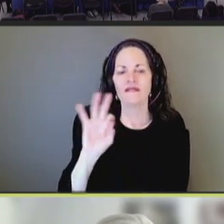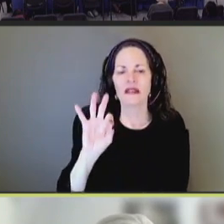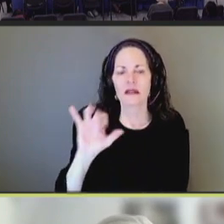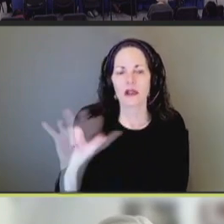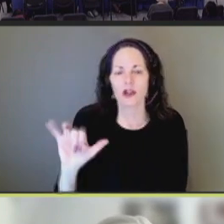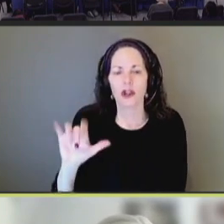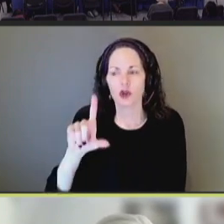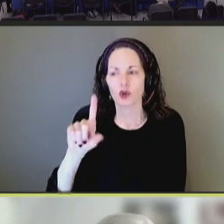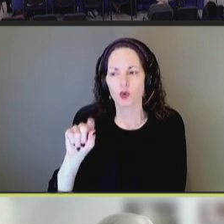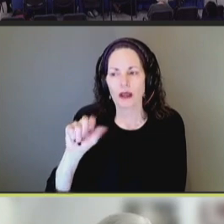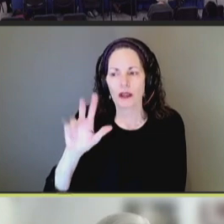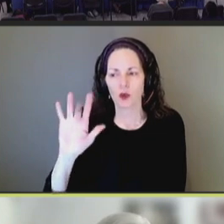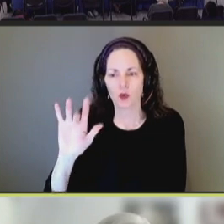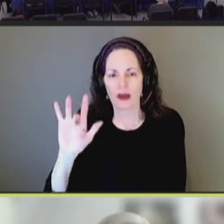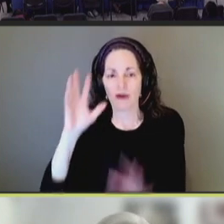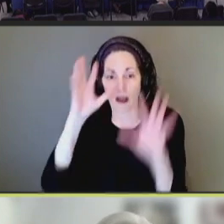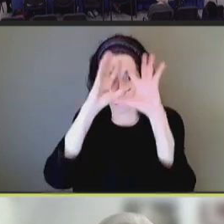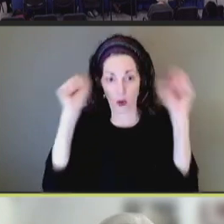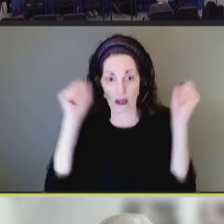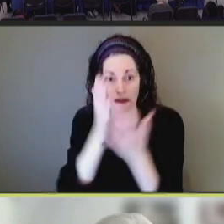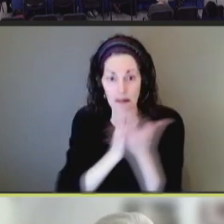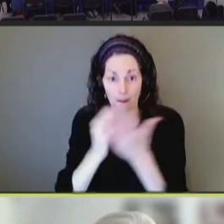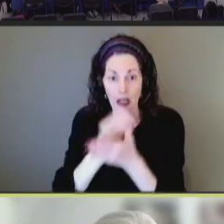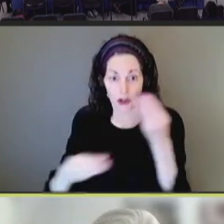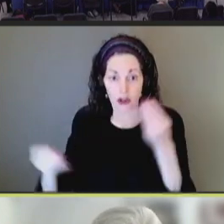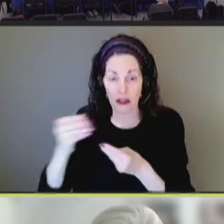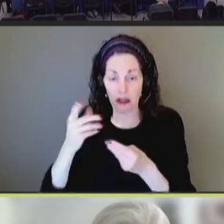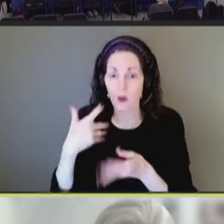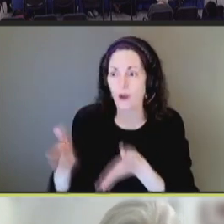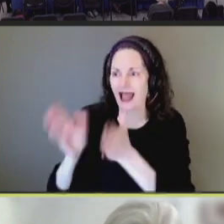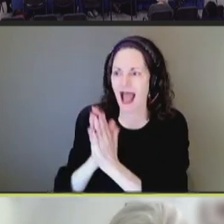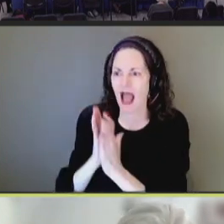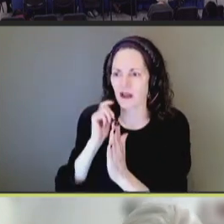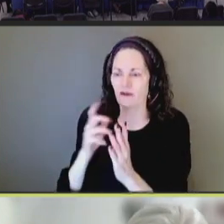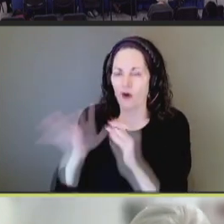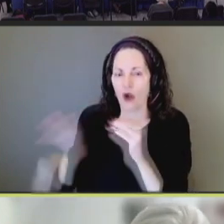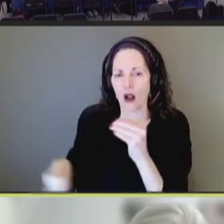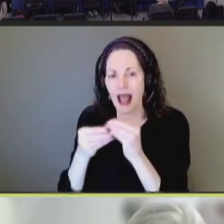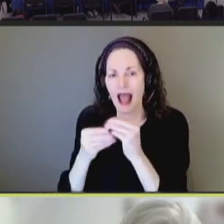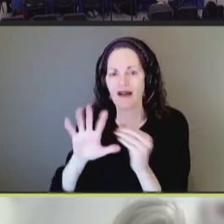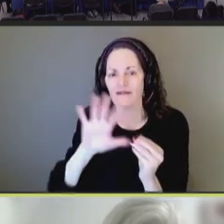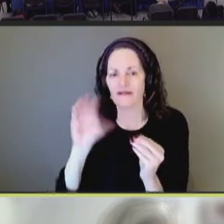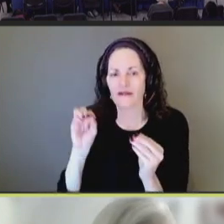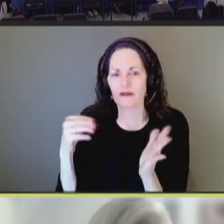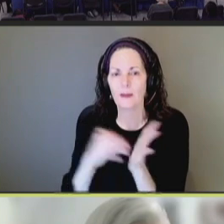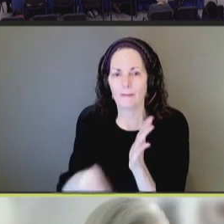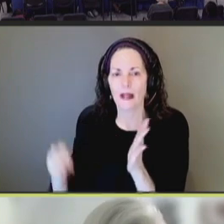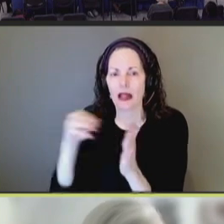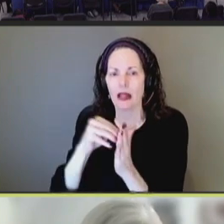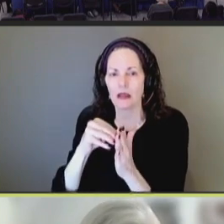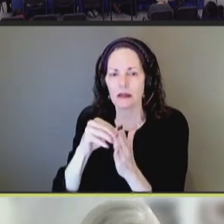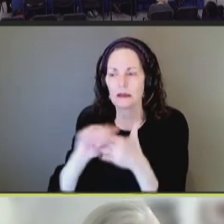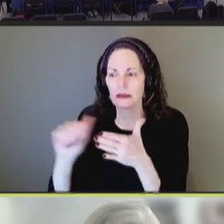request does include a request of an additional $50 million above the FY23 appropriated level.